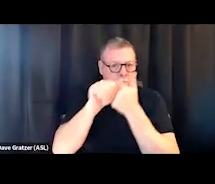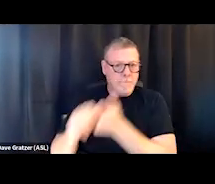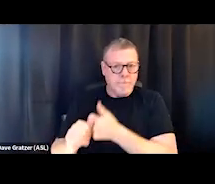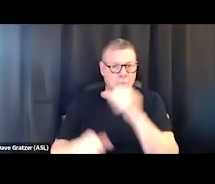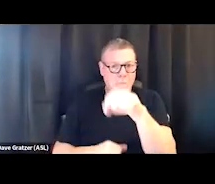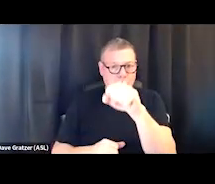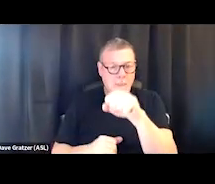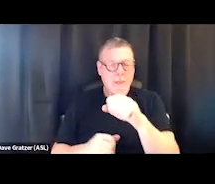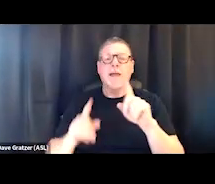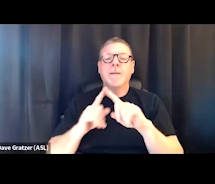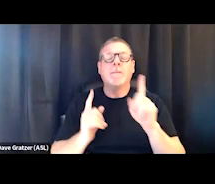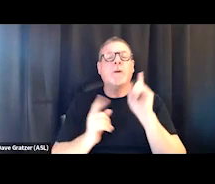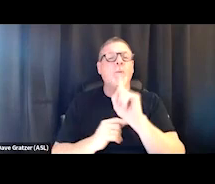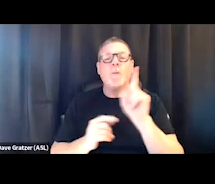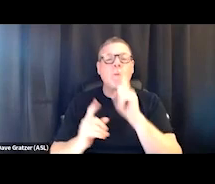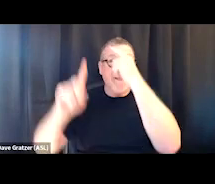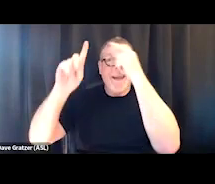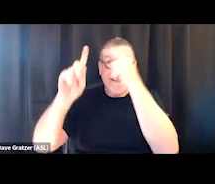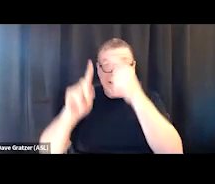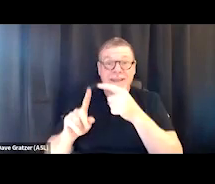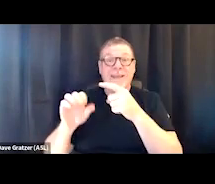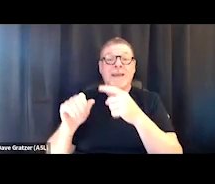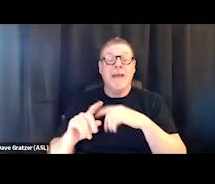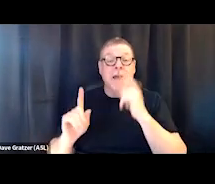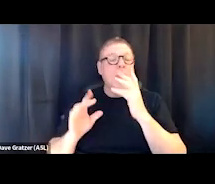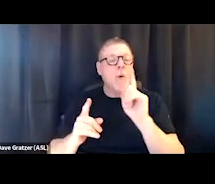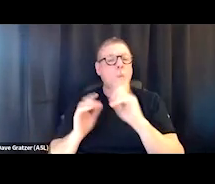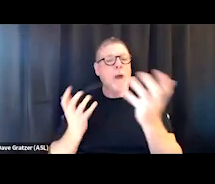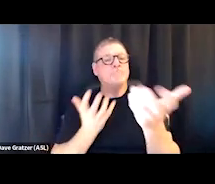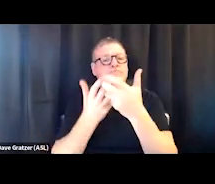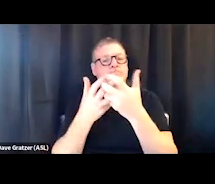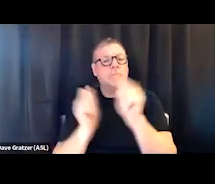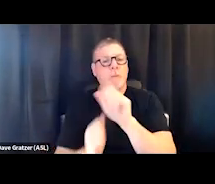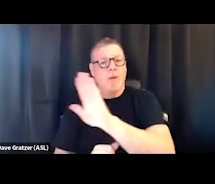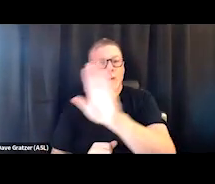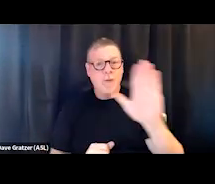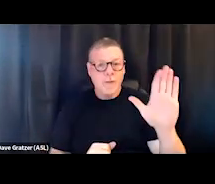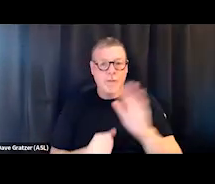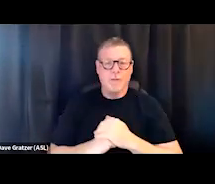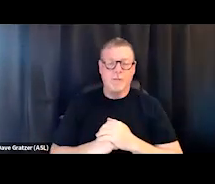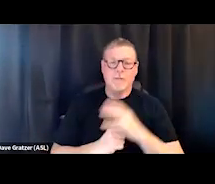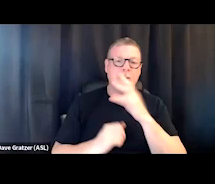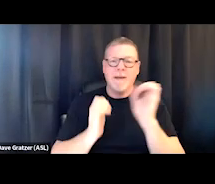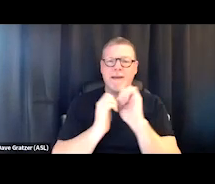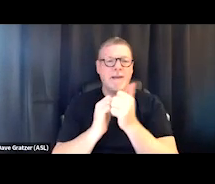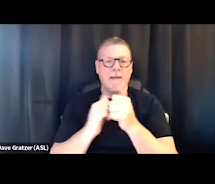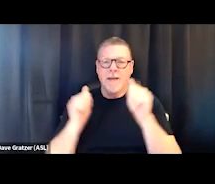And where does our mission and vision align with your mission and vision, and how can we continue to adapt